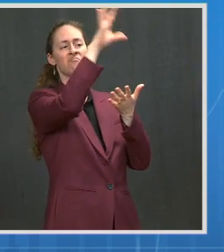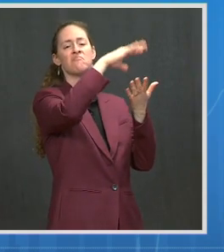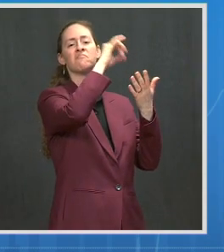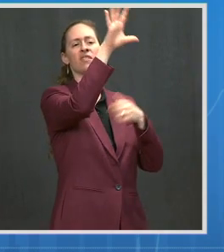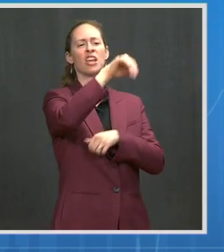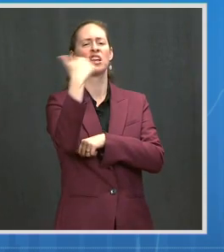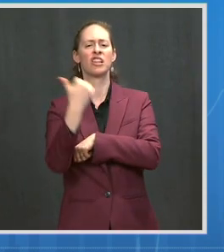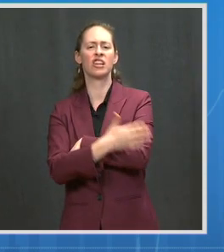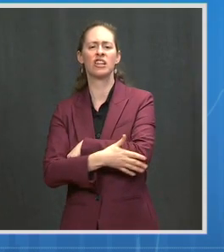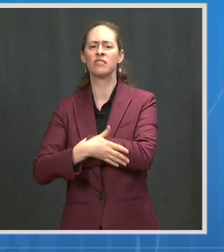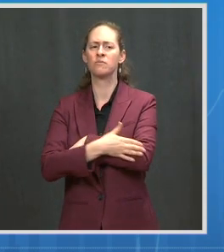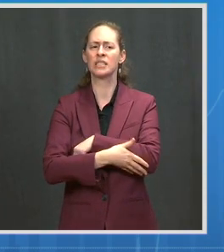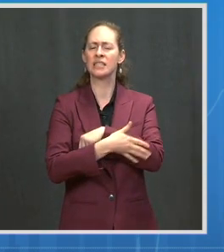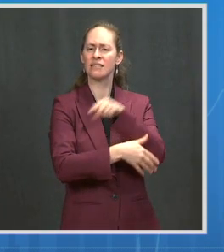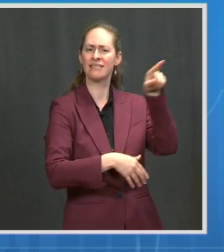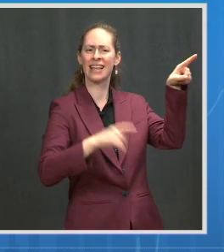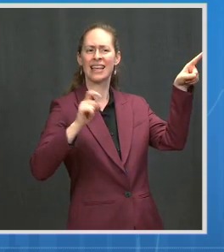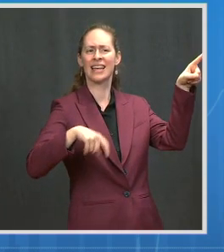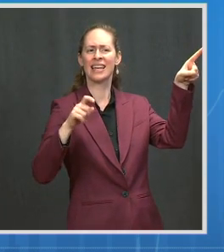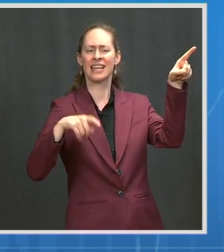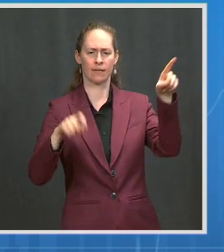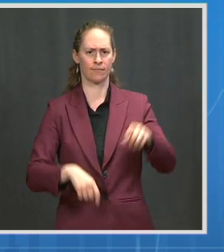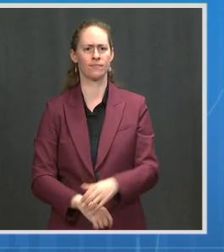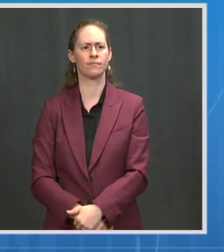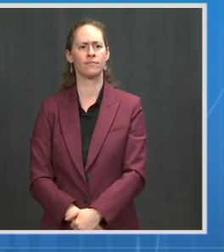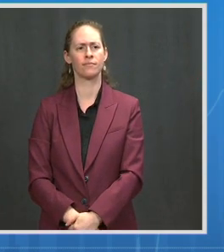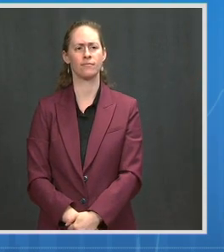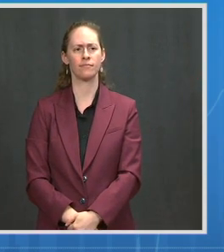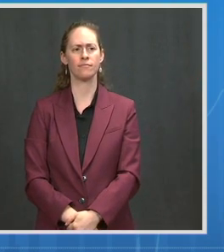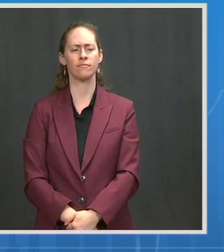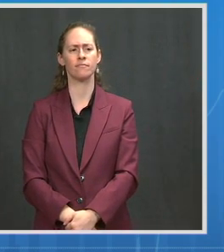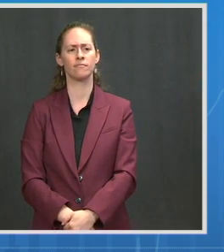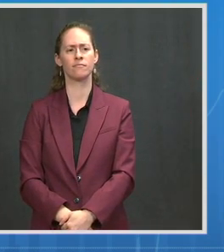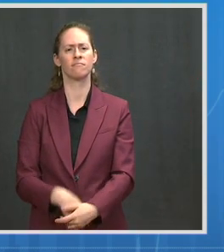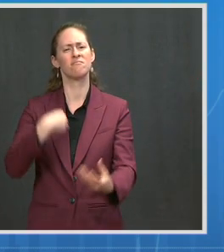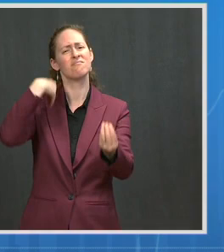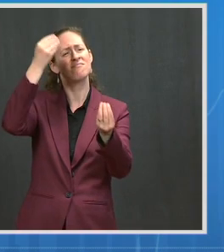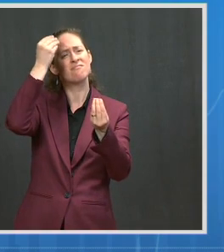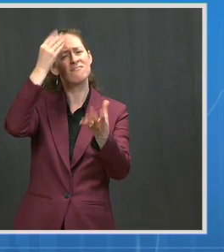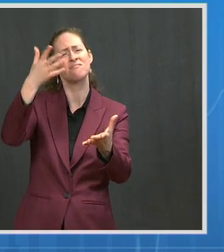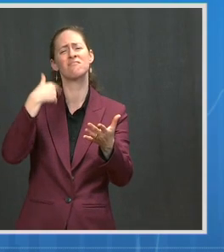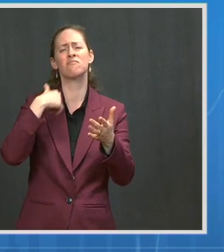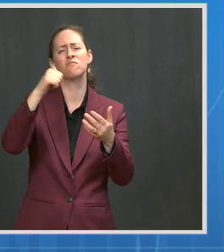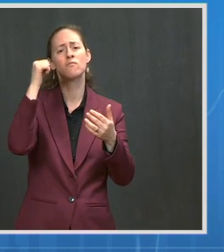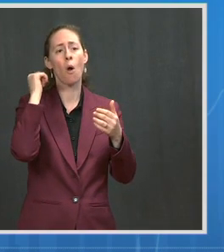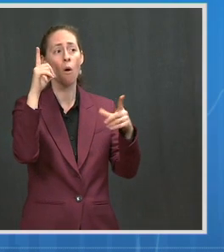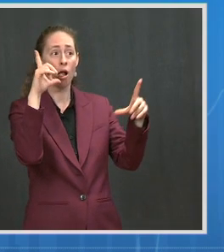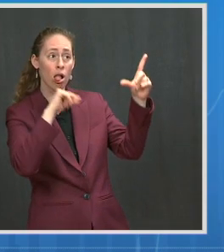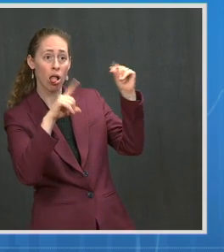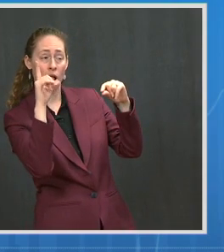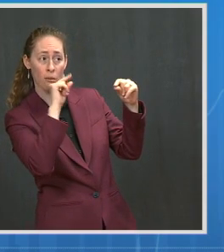We will work with COVAX and other partners to ensure that they are delivered in ways that are equitable